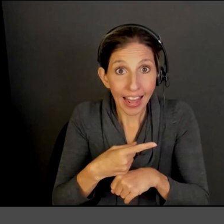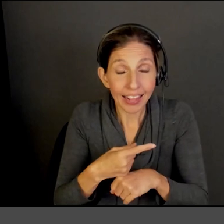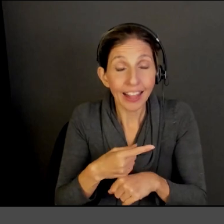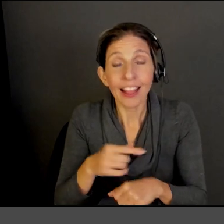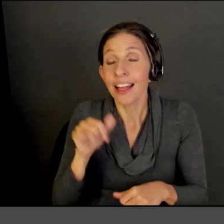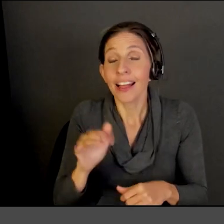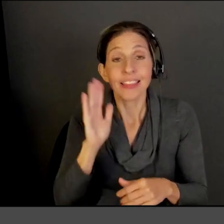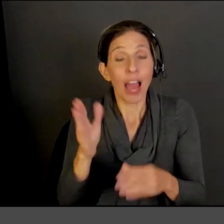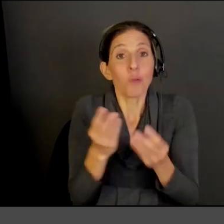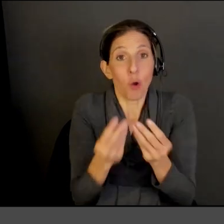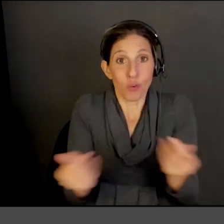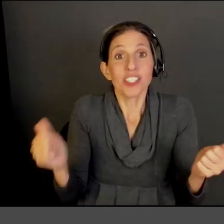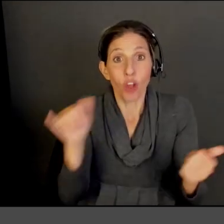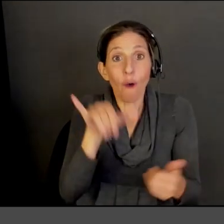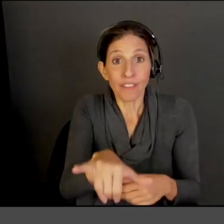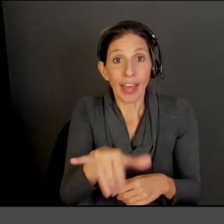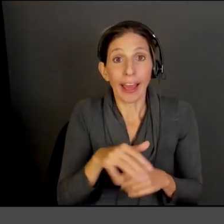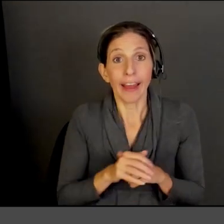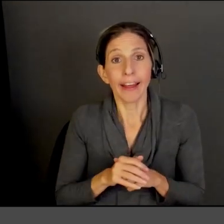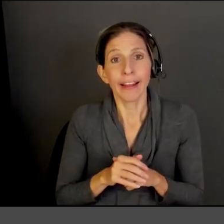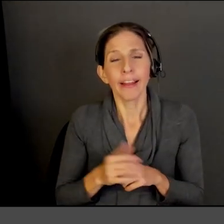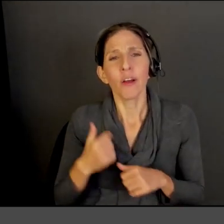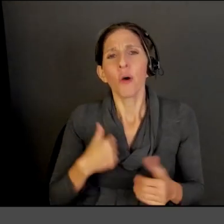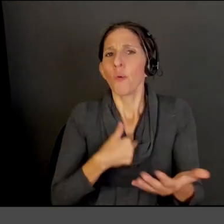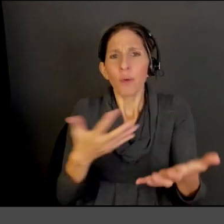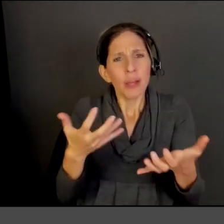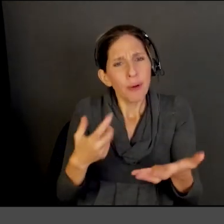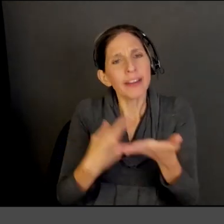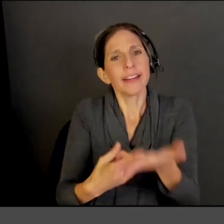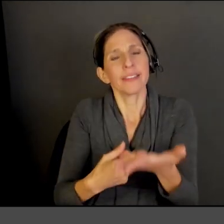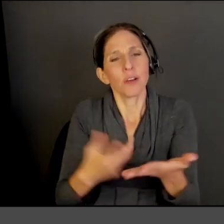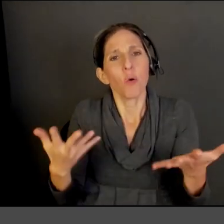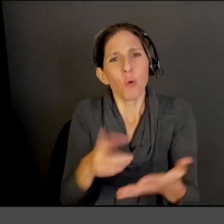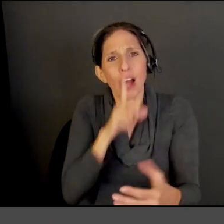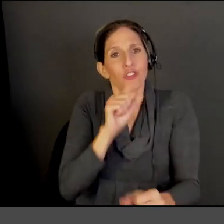WE WANT TO TALK ABOUT WHAT IS REAL AND WHAT IS OUR HISTORY AND HERSTORY